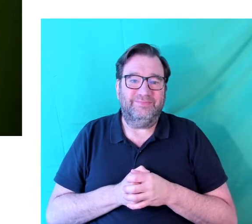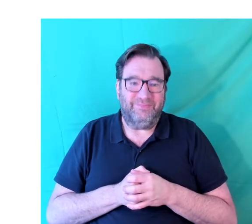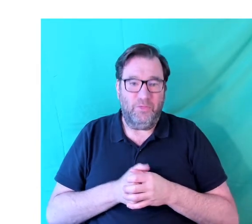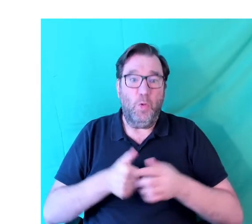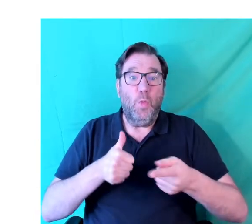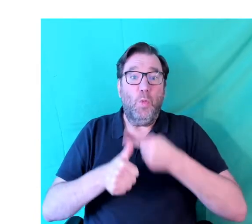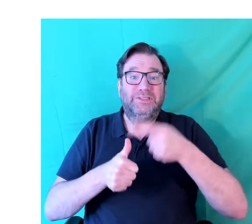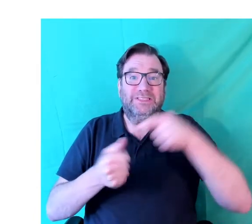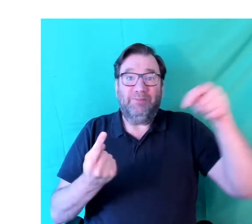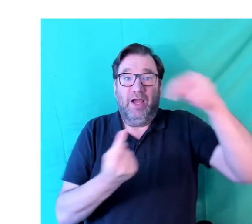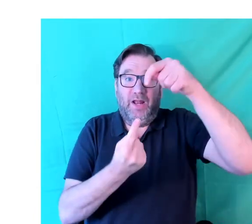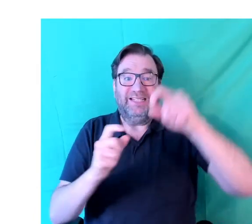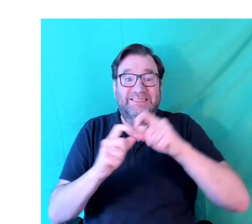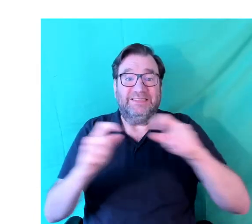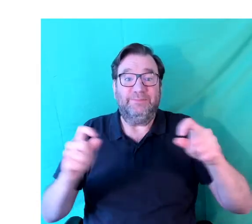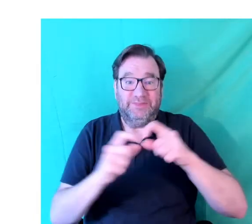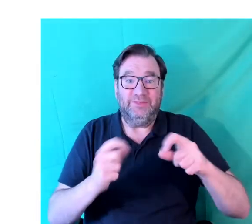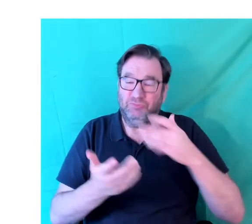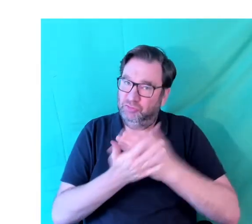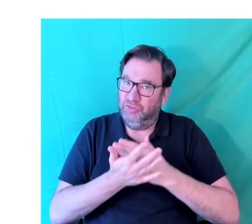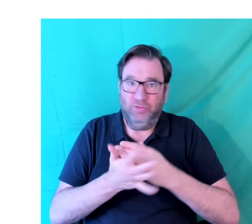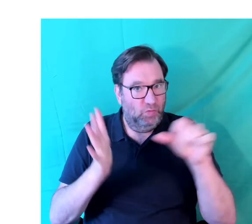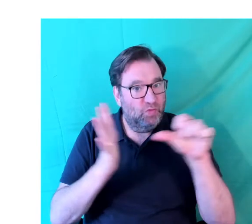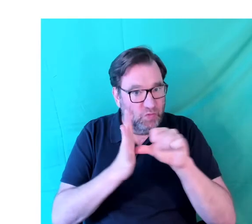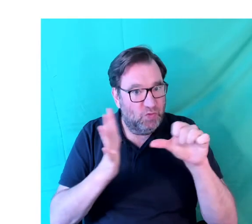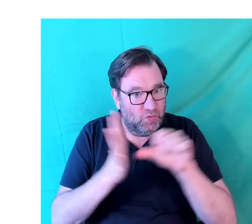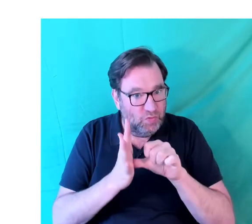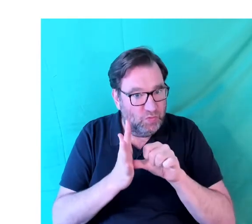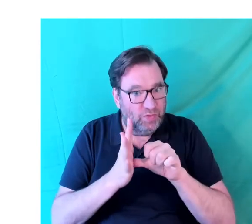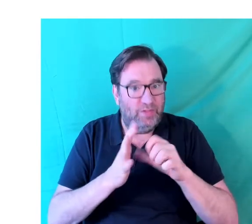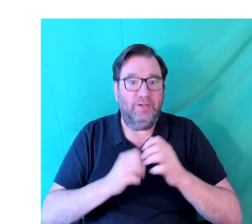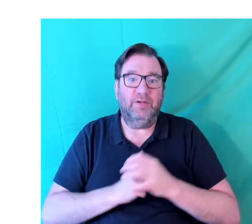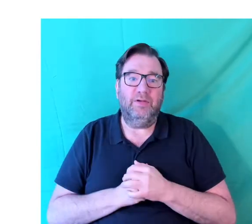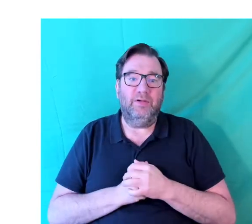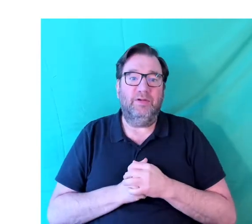Automatically aligning the subtitles to the signing content is a very challenging task.